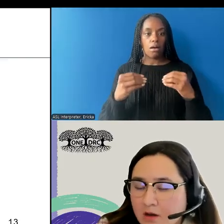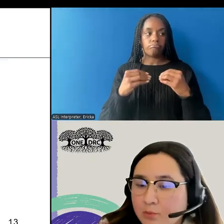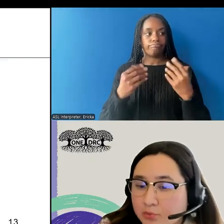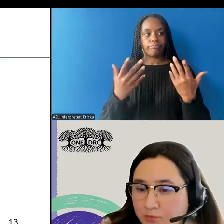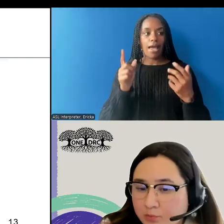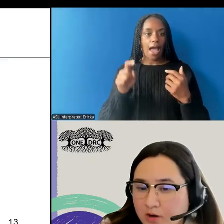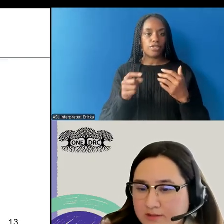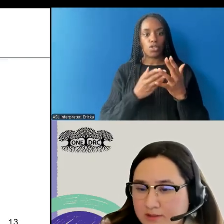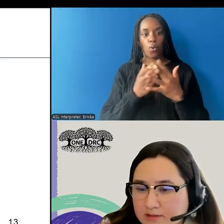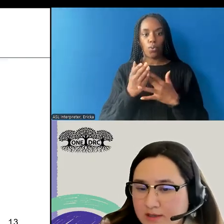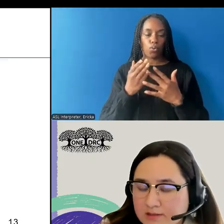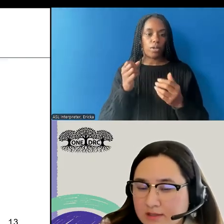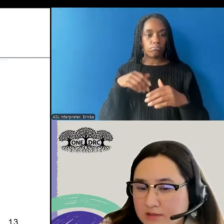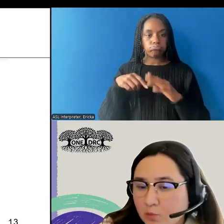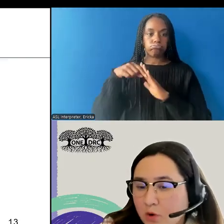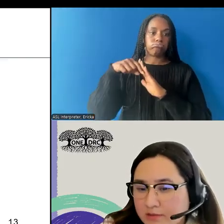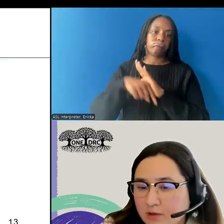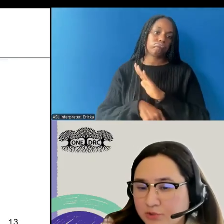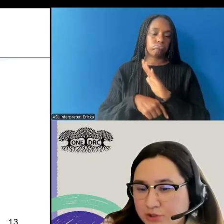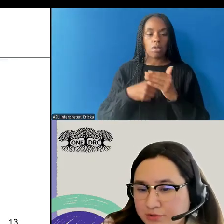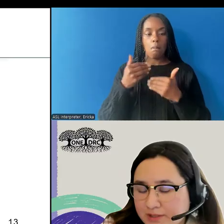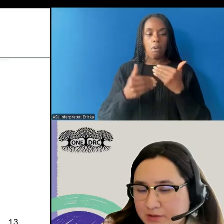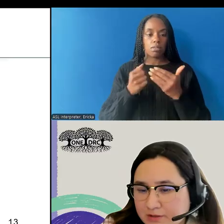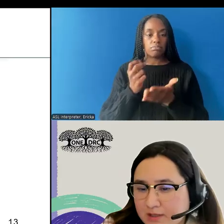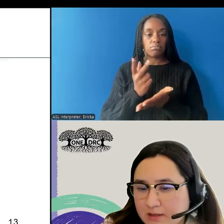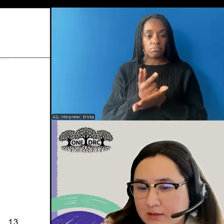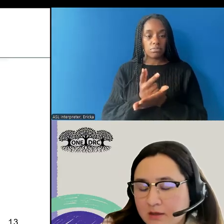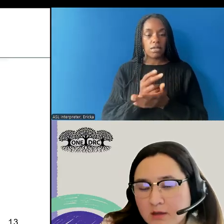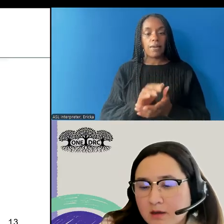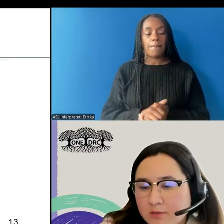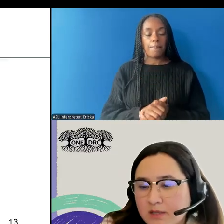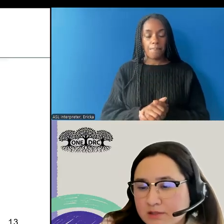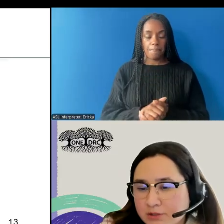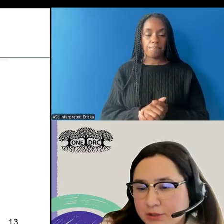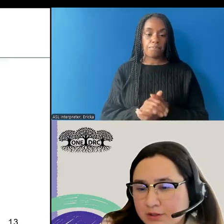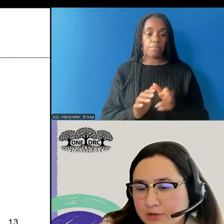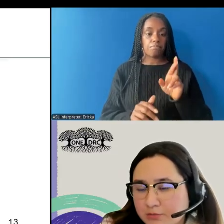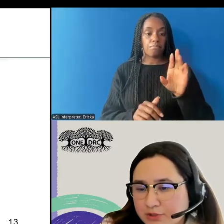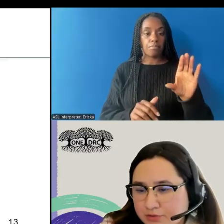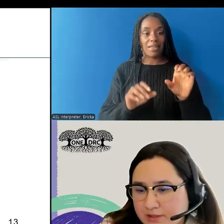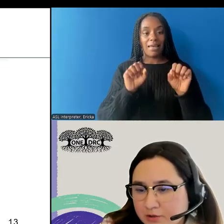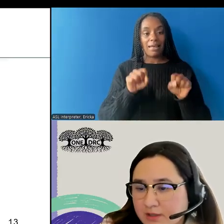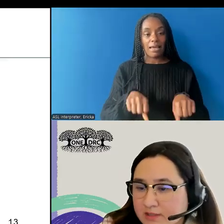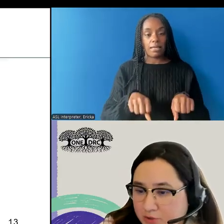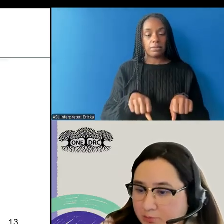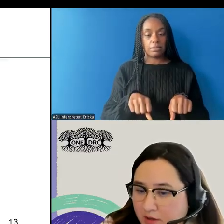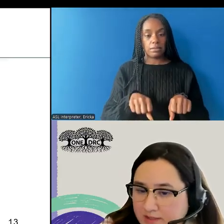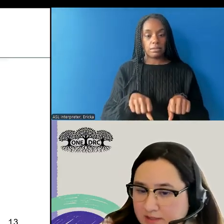approval process as it's one that regional centers can, insert the regional center exception policy